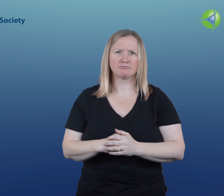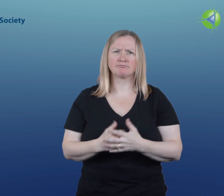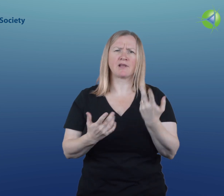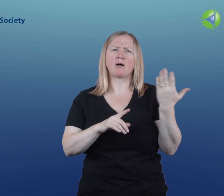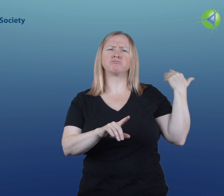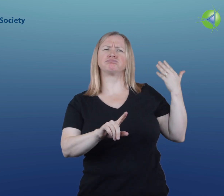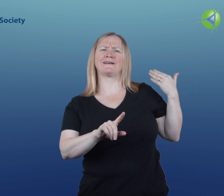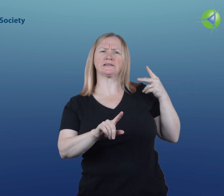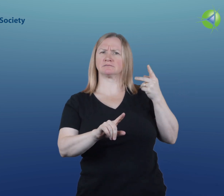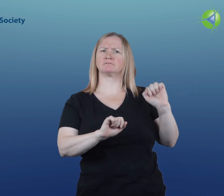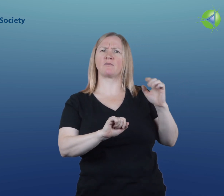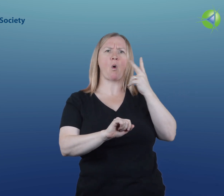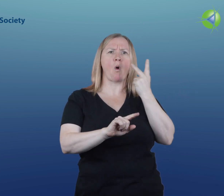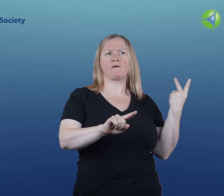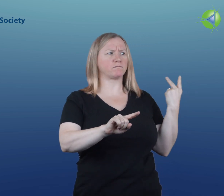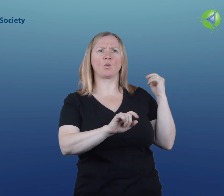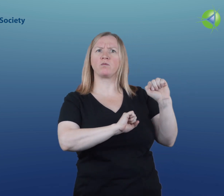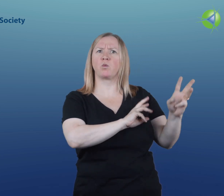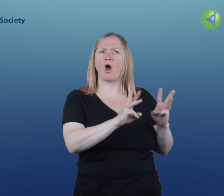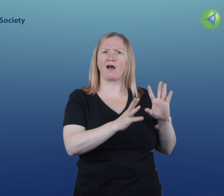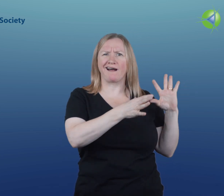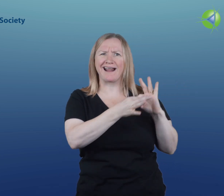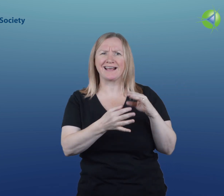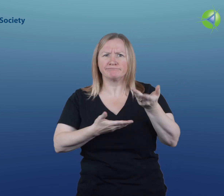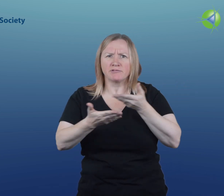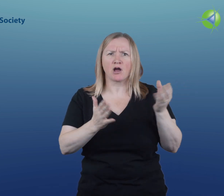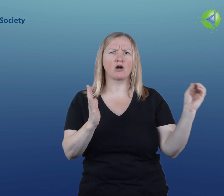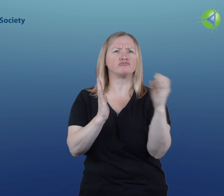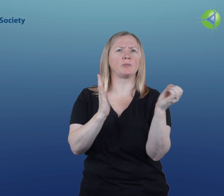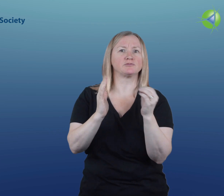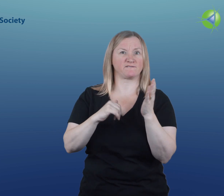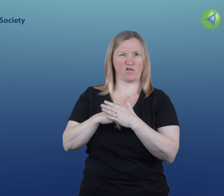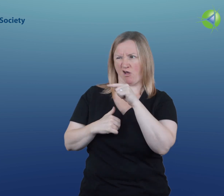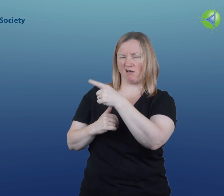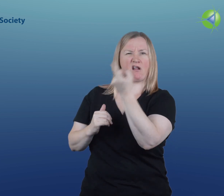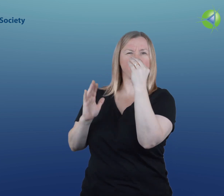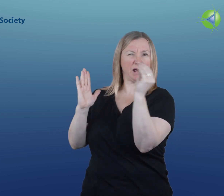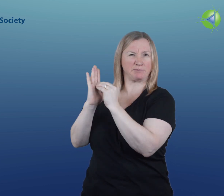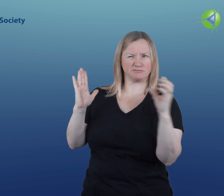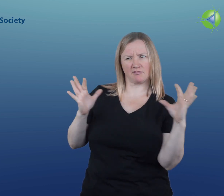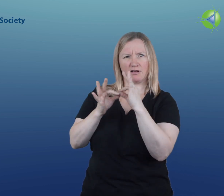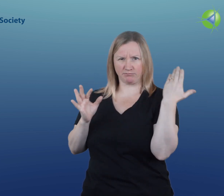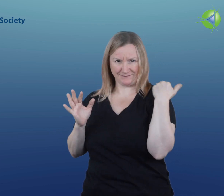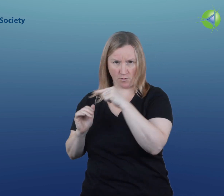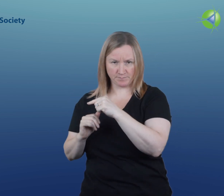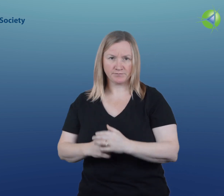overview of previous work and engagement as contributions to the Call for Inputs